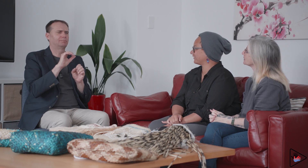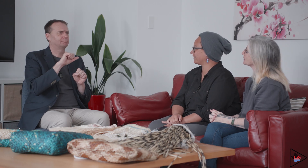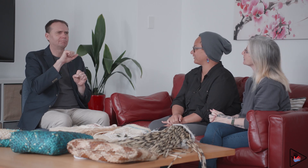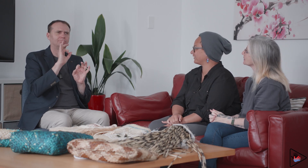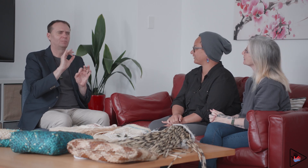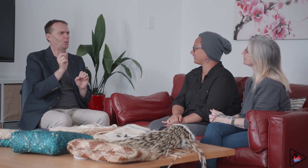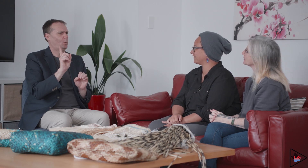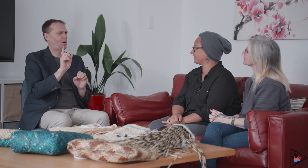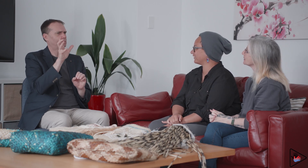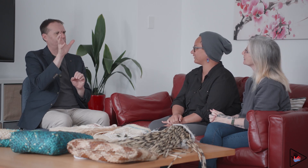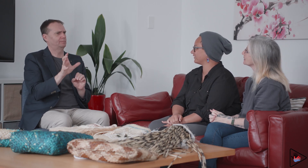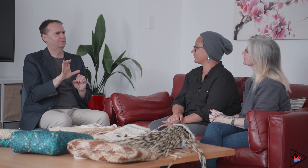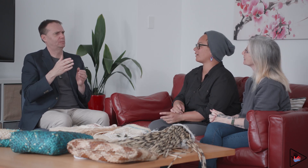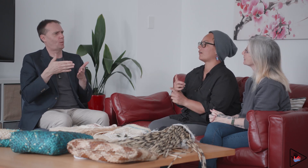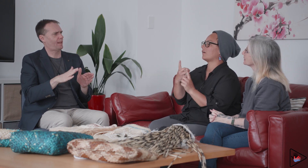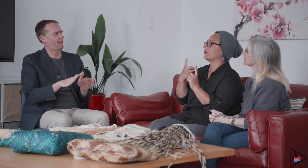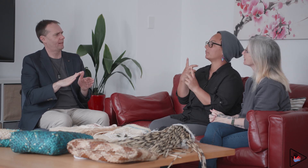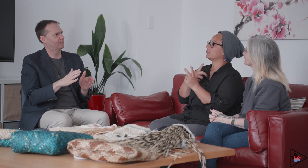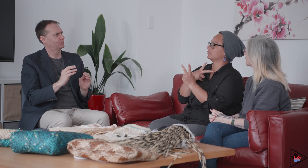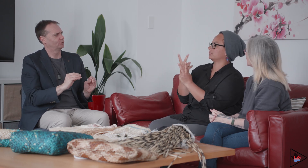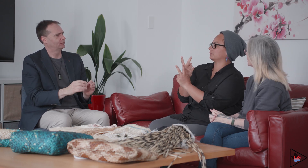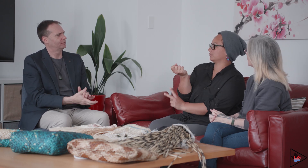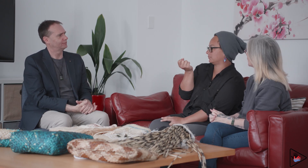teacher who's good like that. What are some of the characteristics of a teacher that you feel